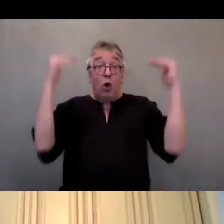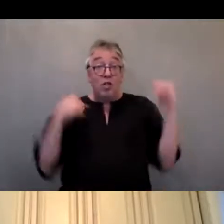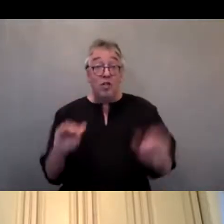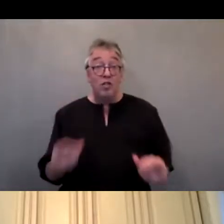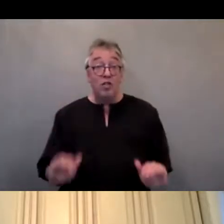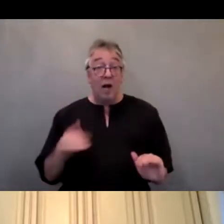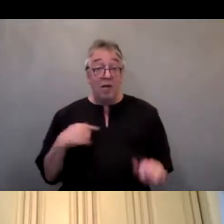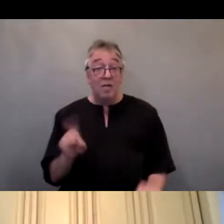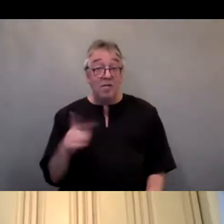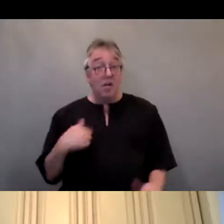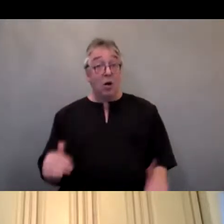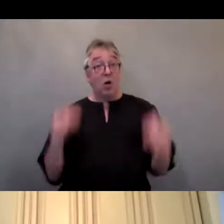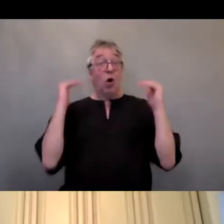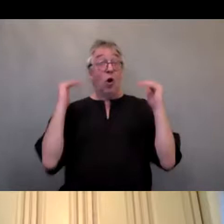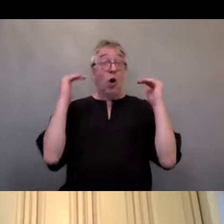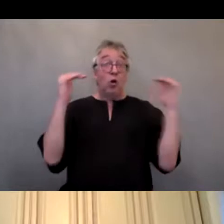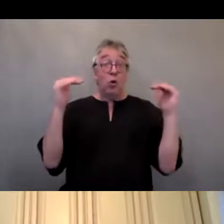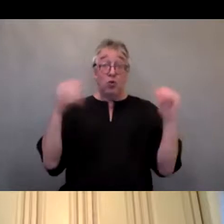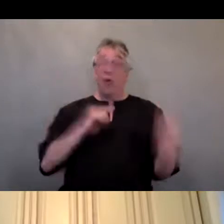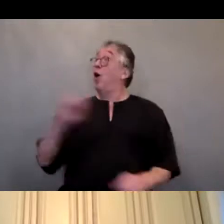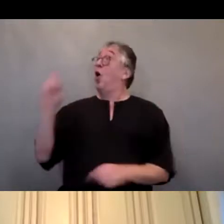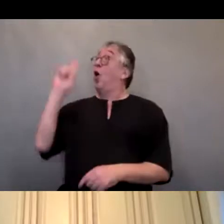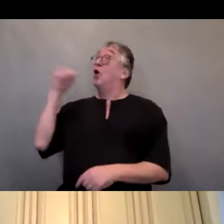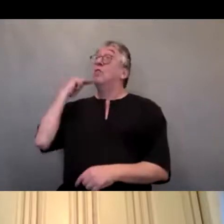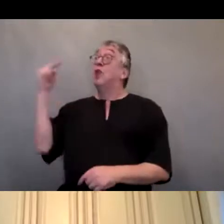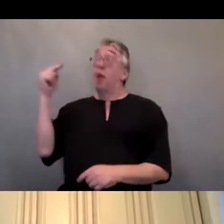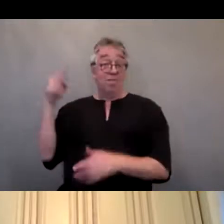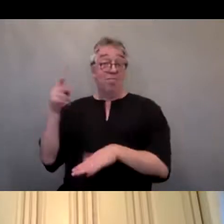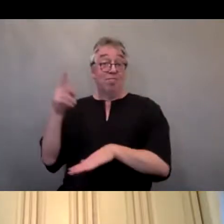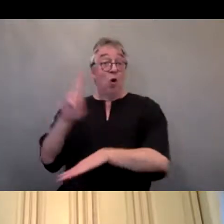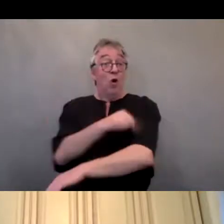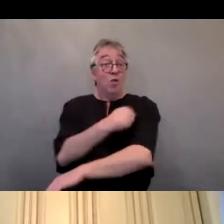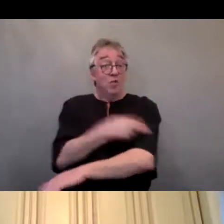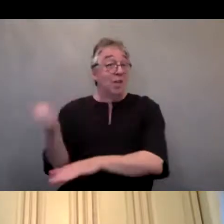like, okay, bye-bye. You're done.